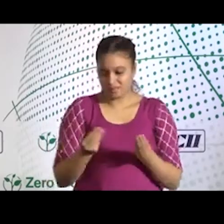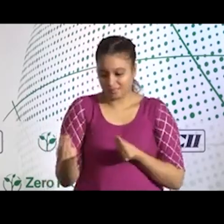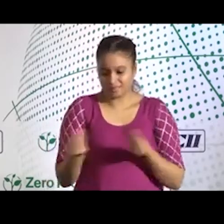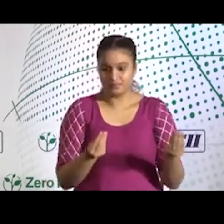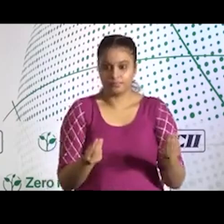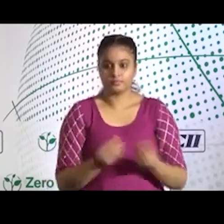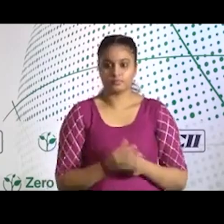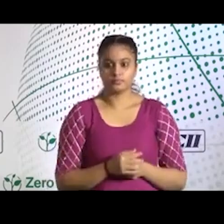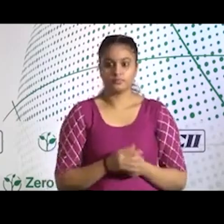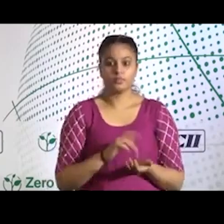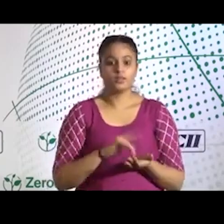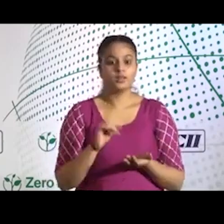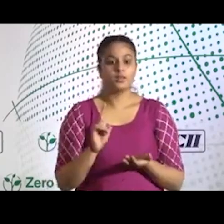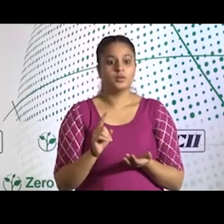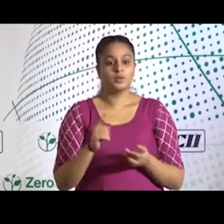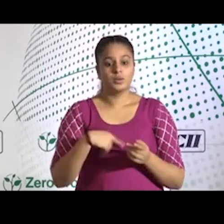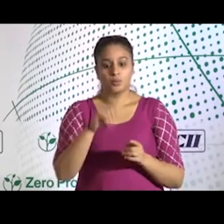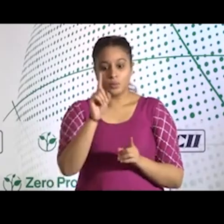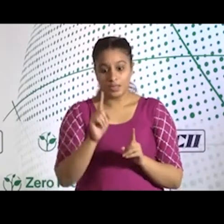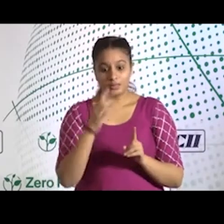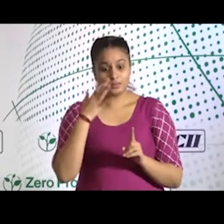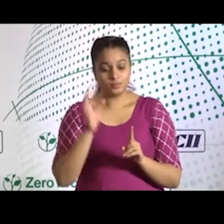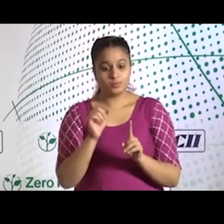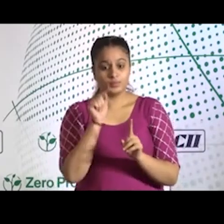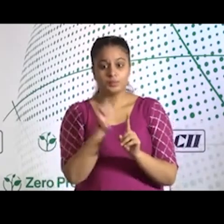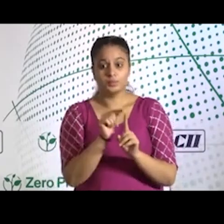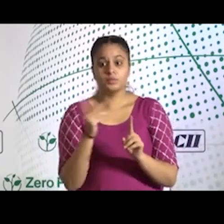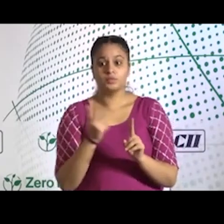Well, one important point that urges bring in